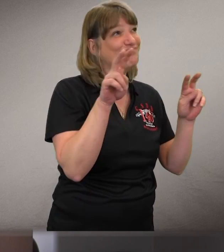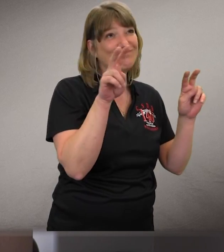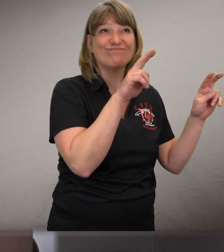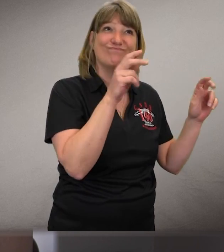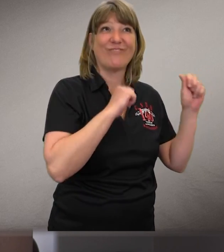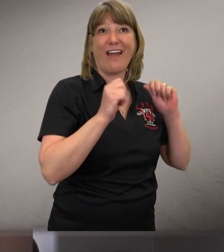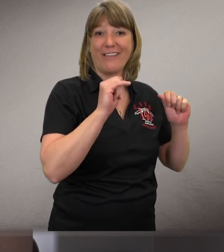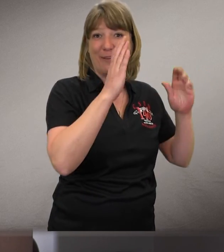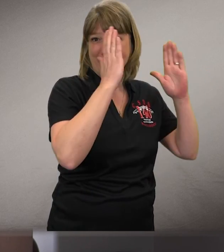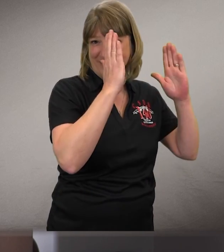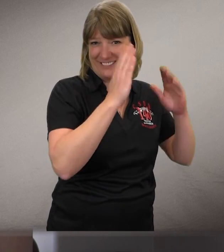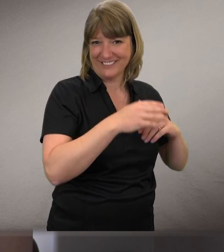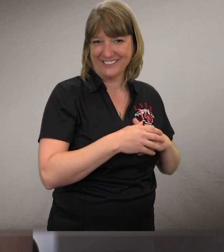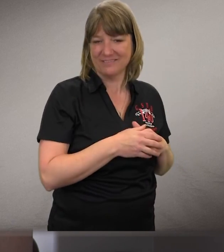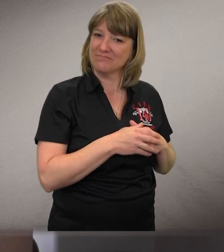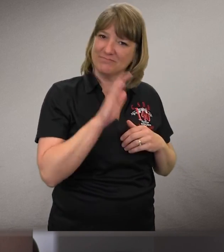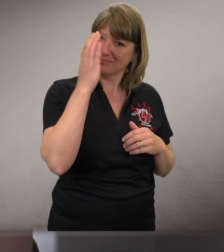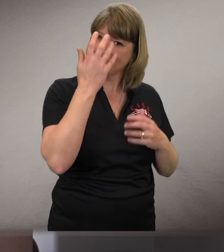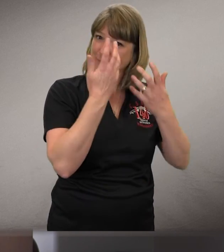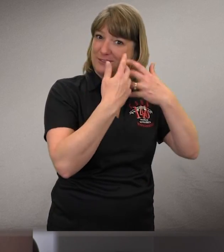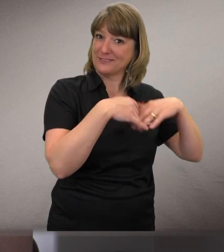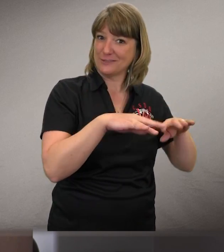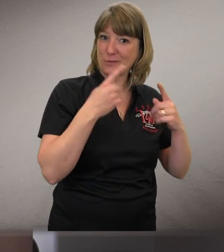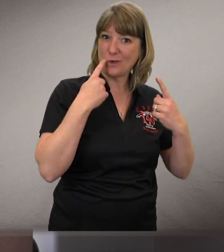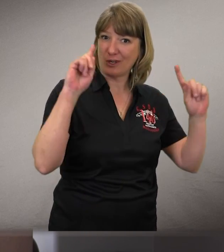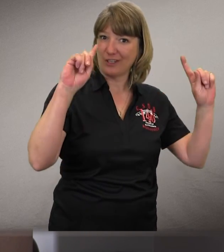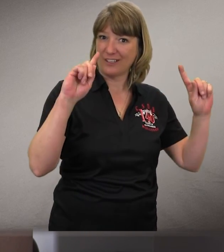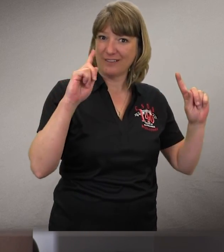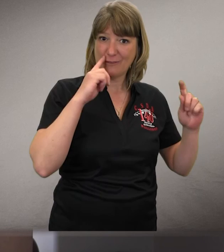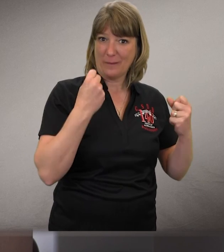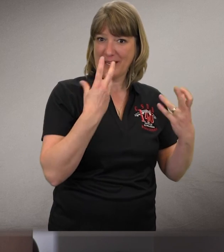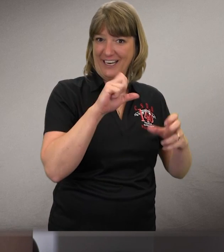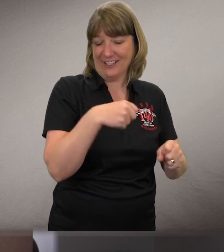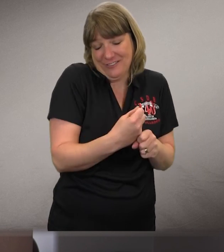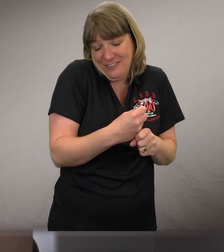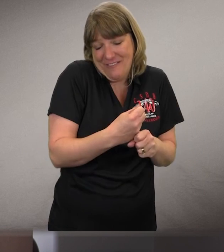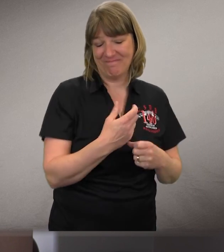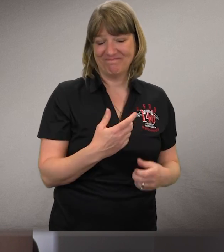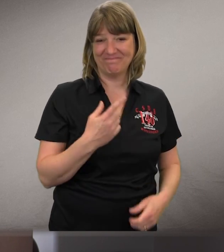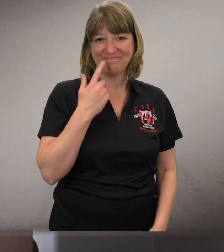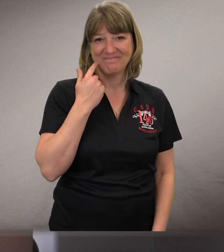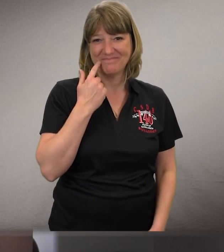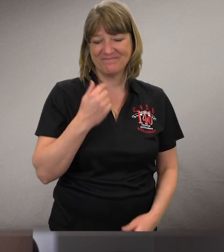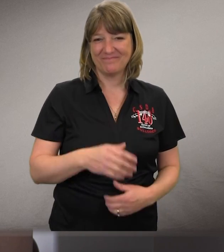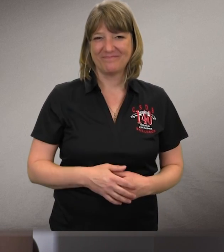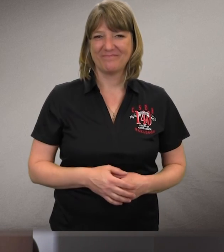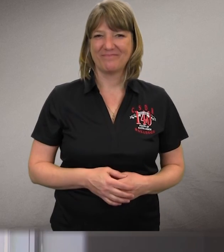I just look around and act like I'm paying attention. That seems to be working for so many years. [Laugh]